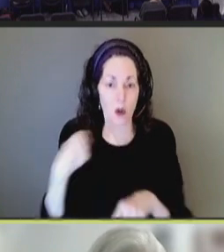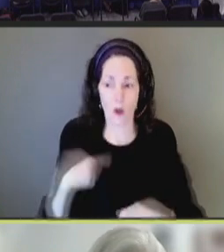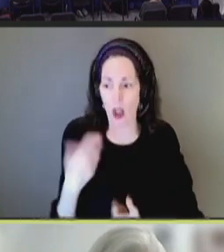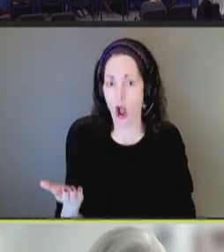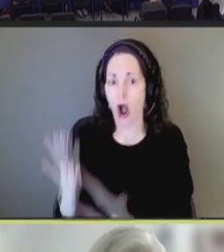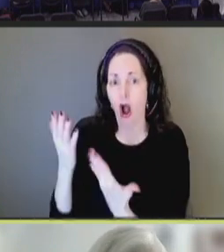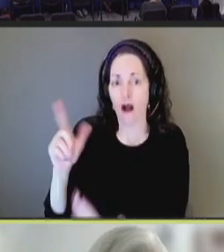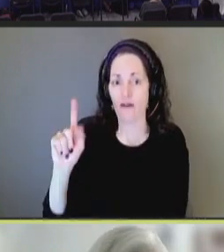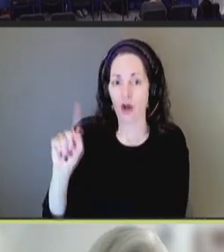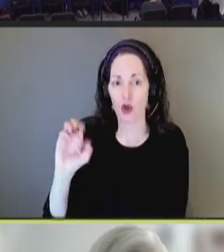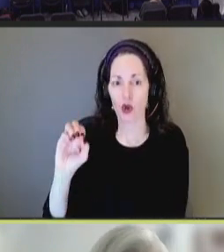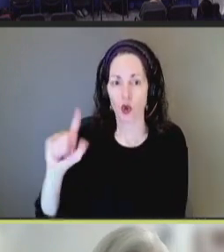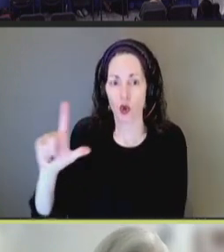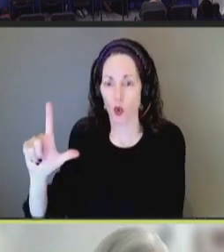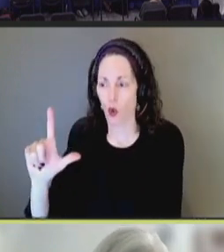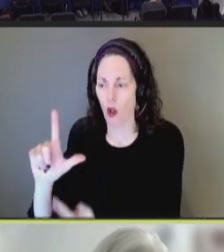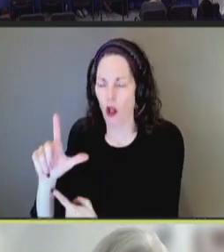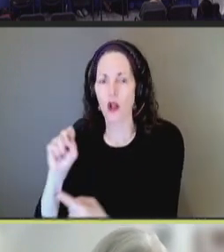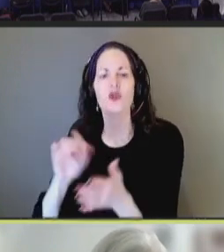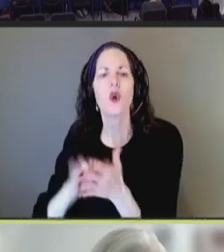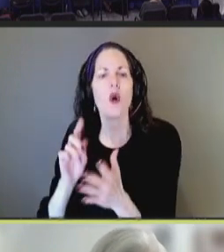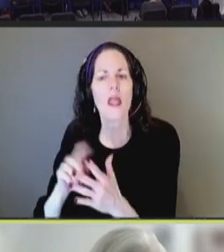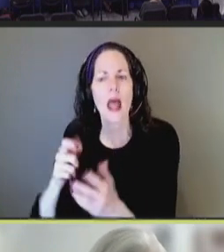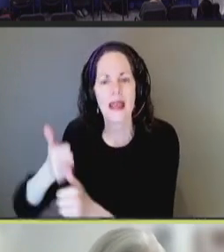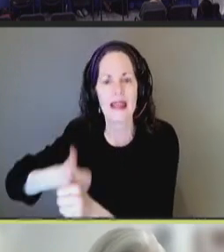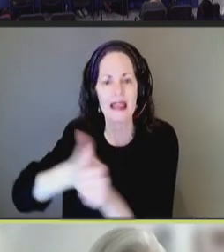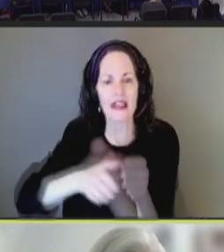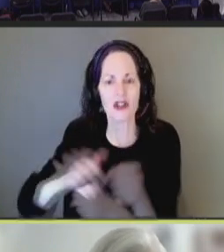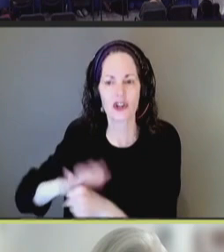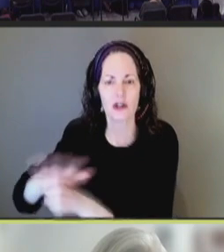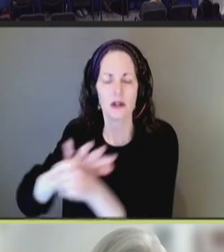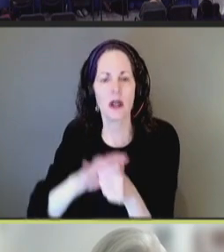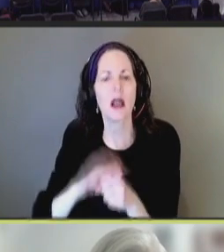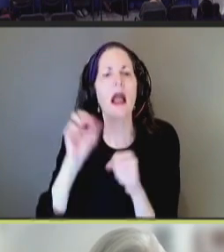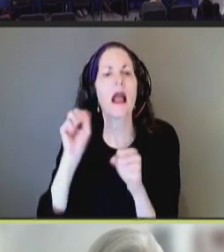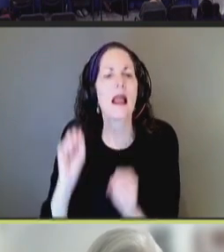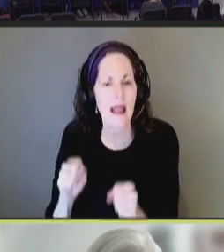each jurisdiction's implementation guide to make it more accessible and usable. And